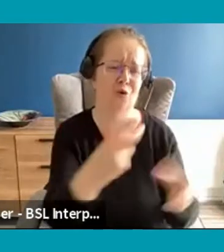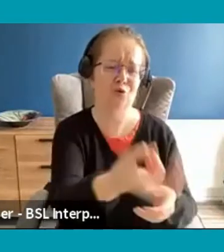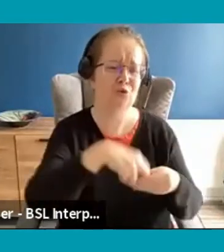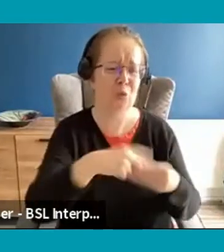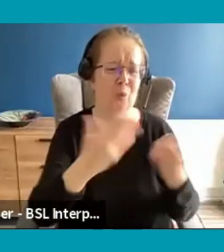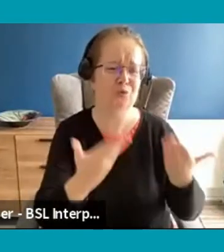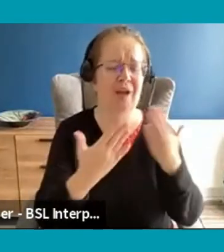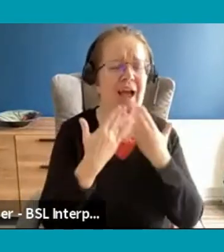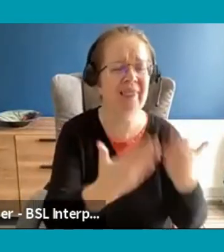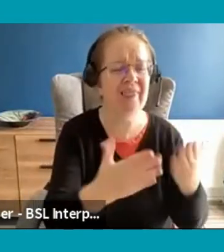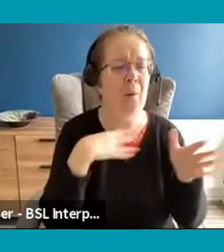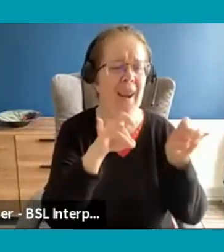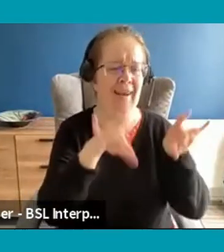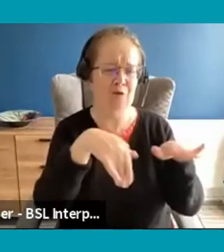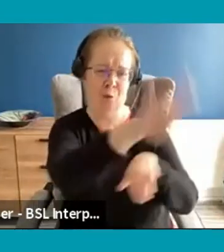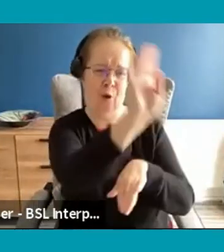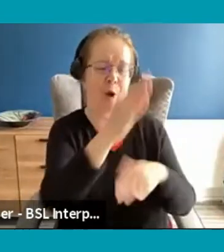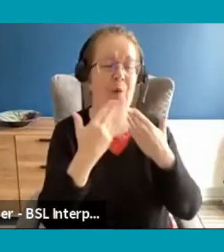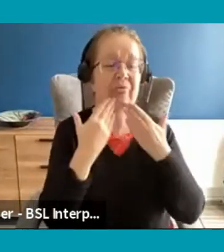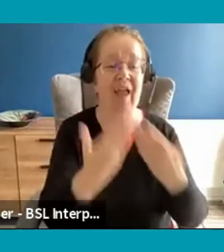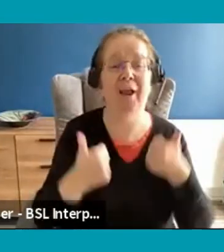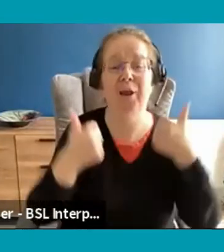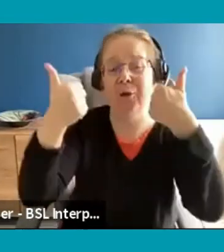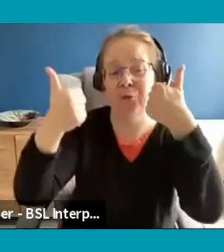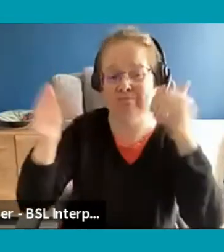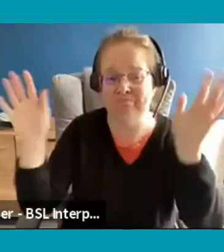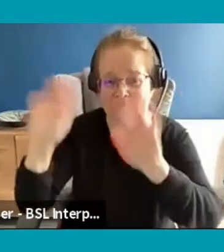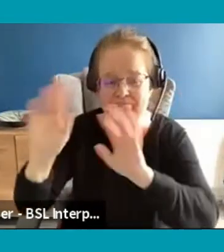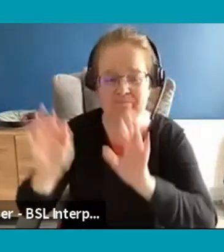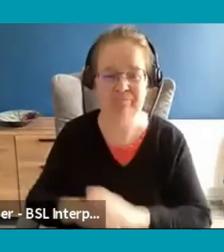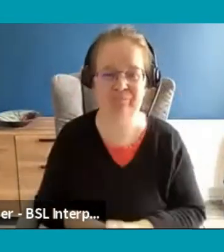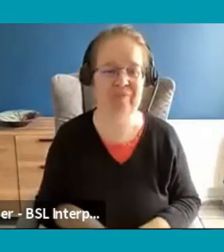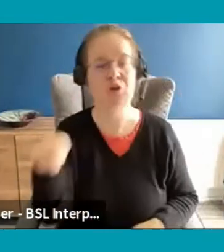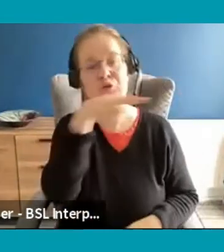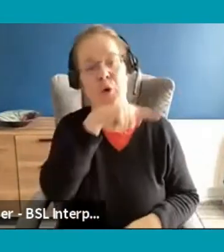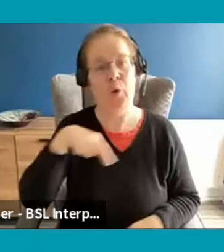We'll let you go. Thank you. We're going to move on while Steve departs.